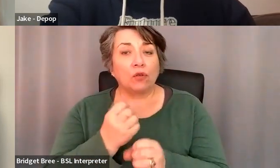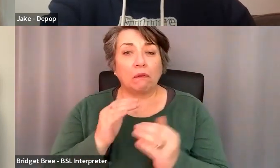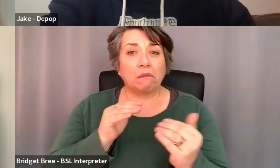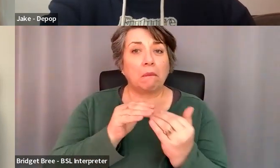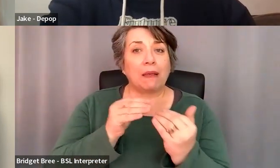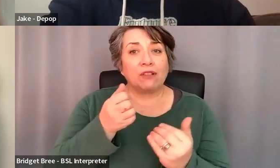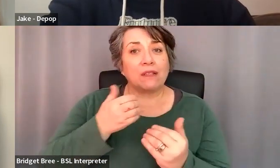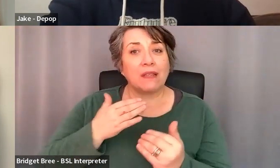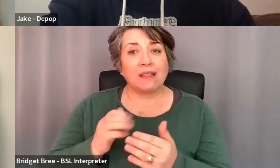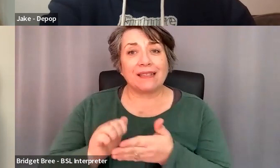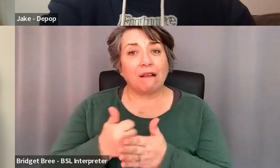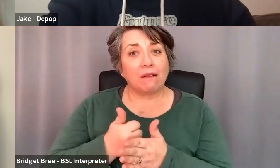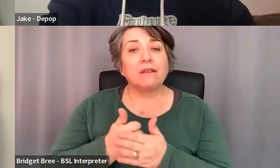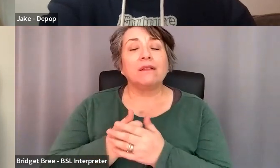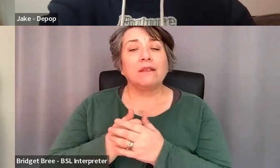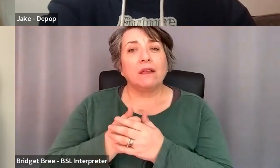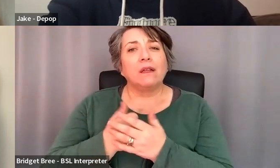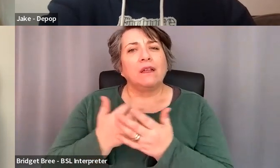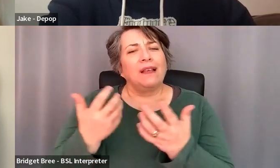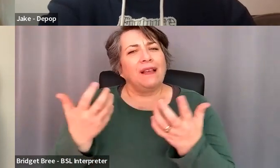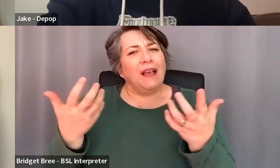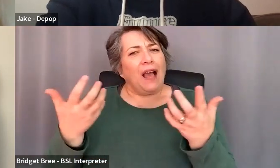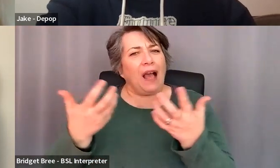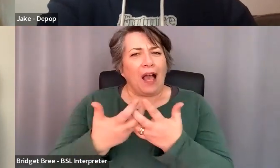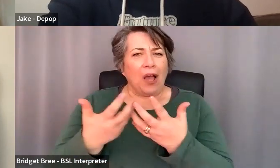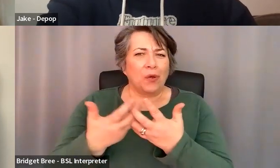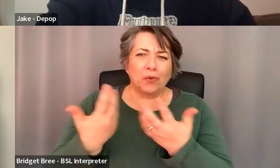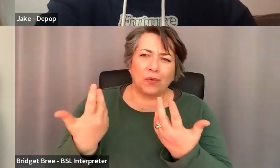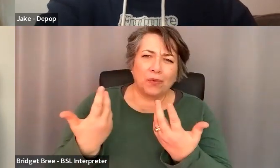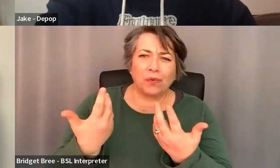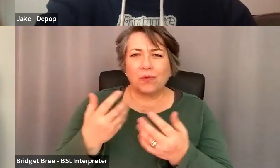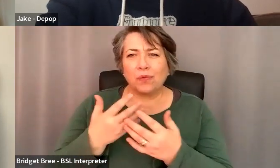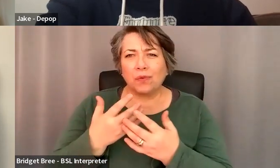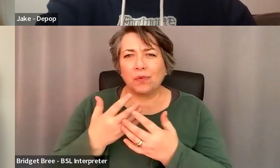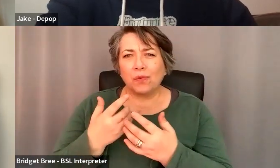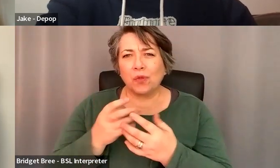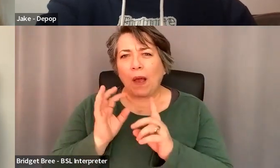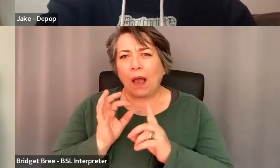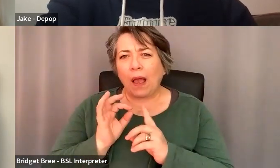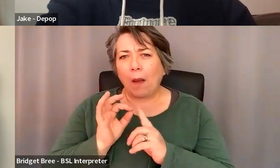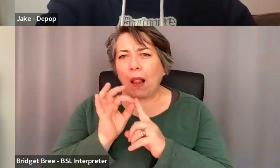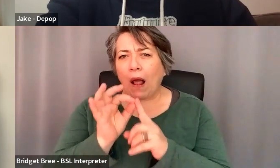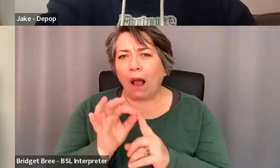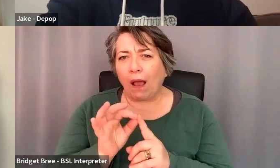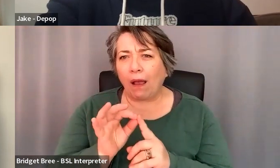So how do they? How do they go about doing that? Then how do I apply for a role and sort of you know?